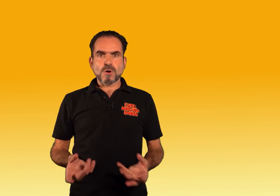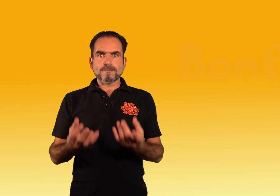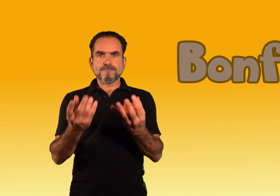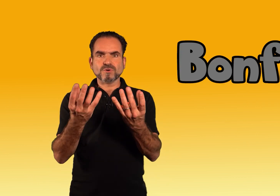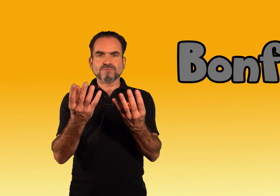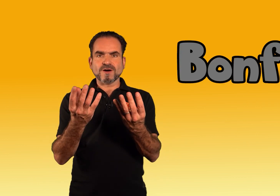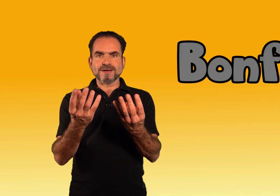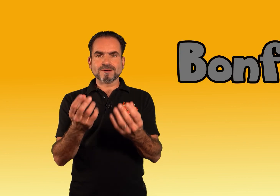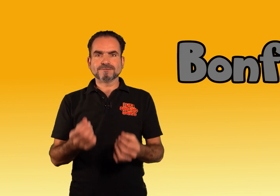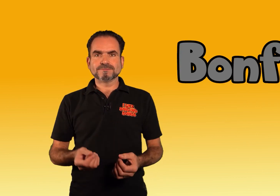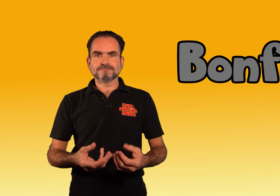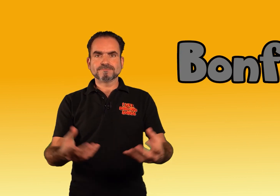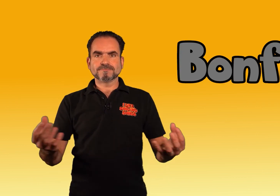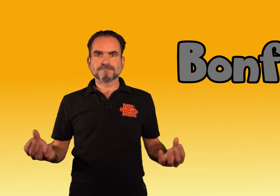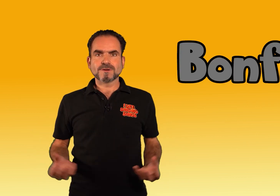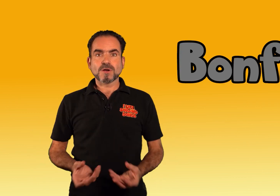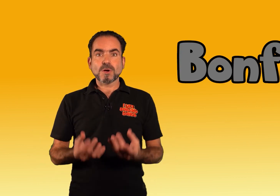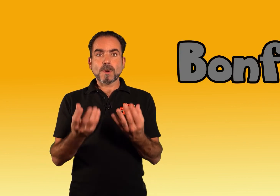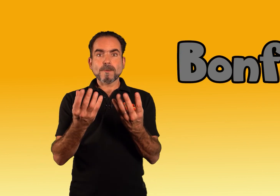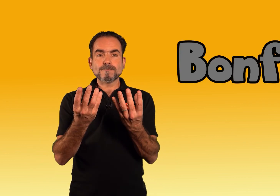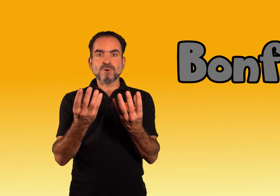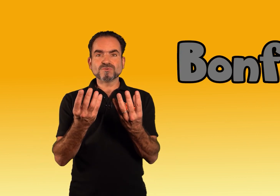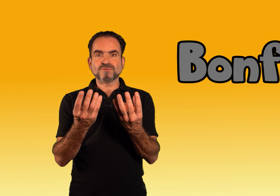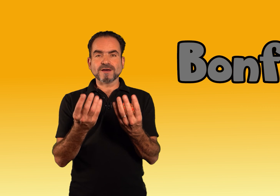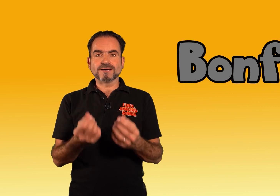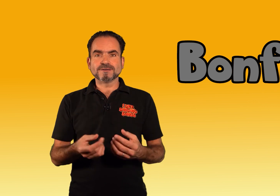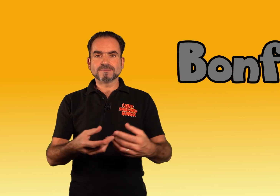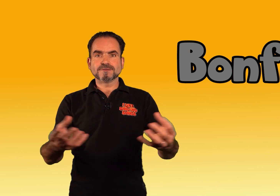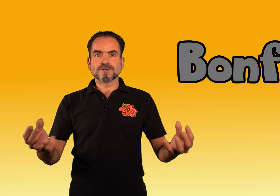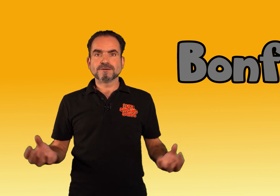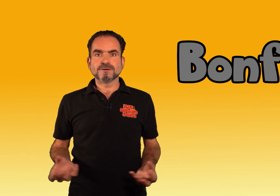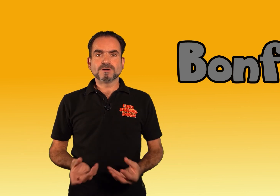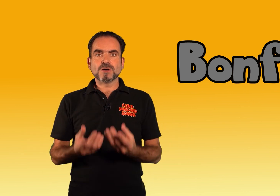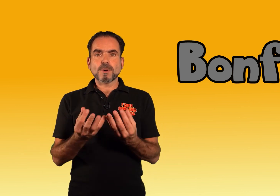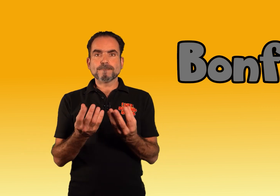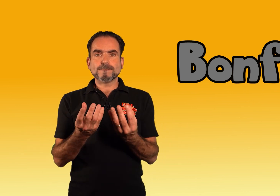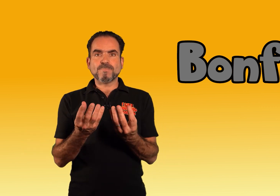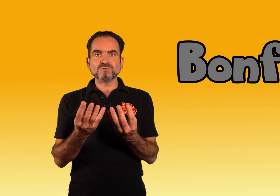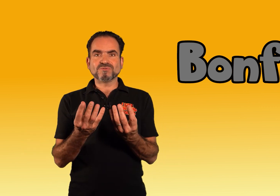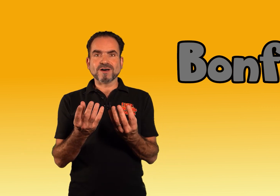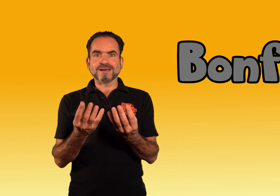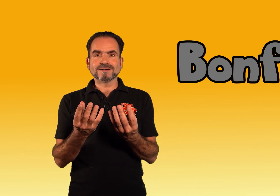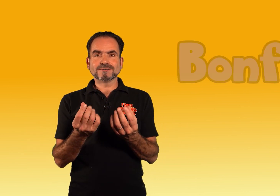Bonfire